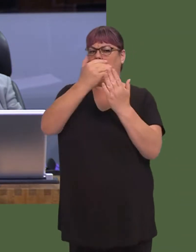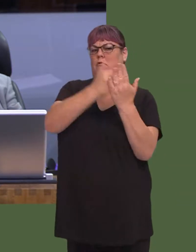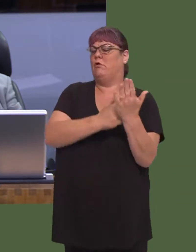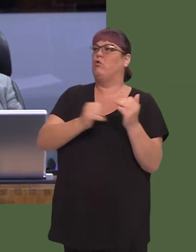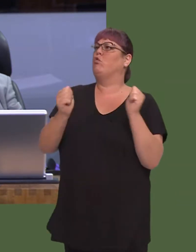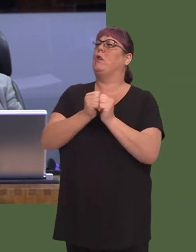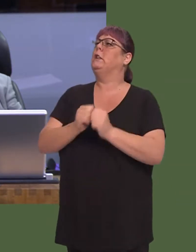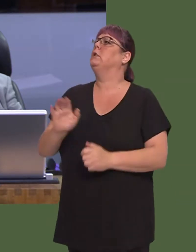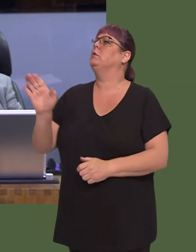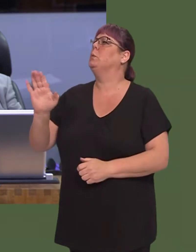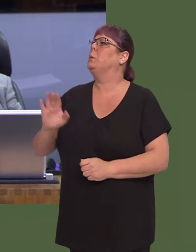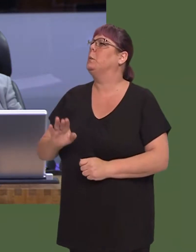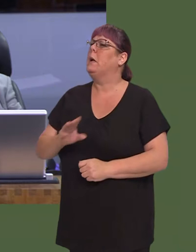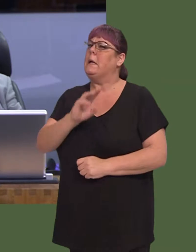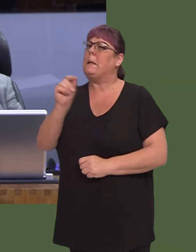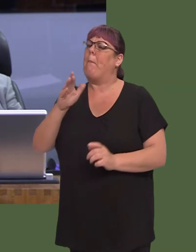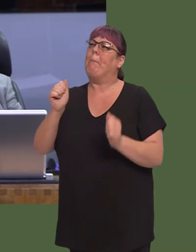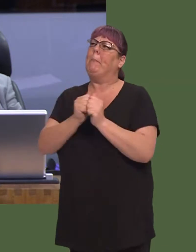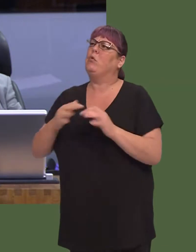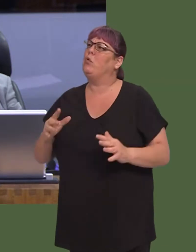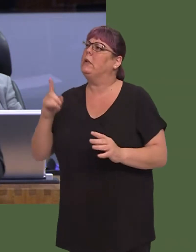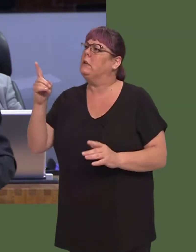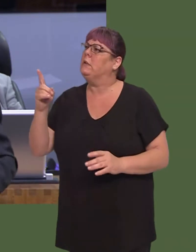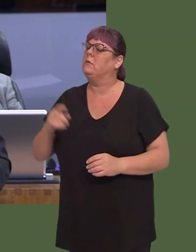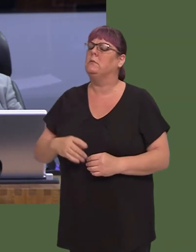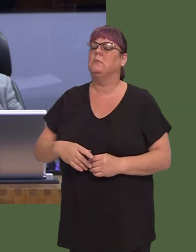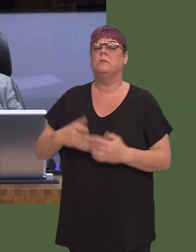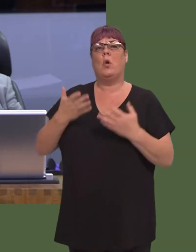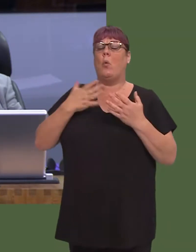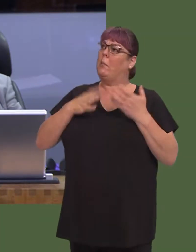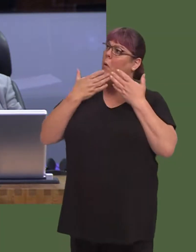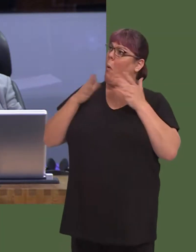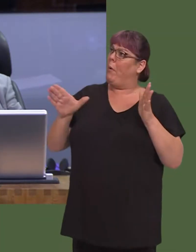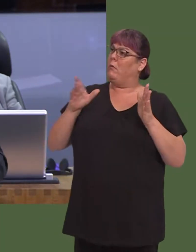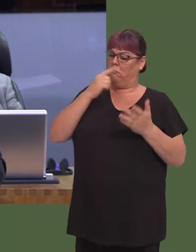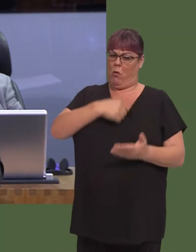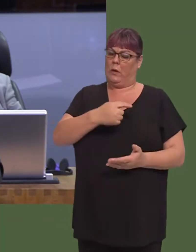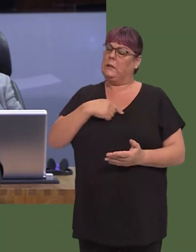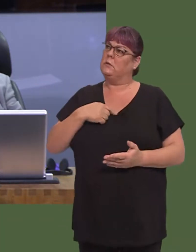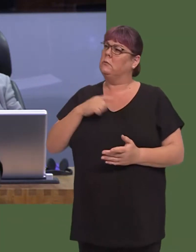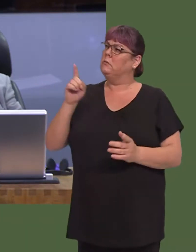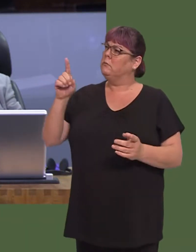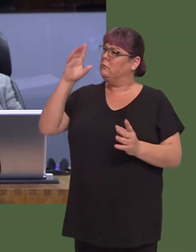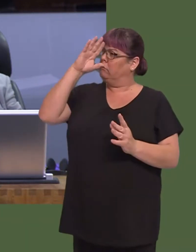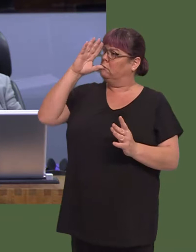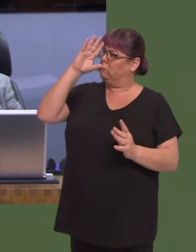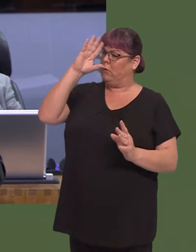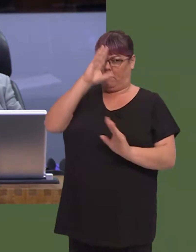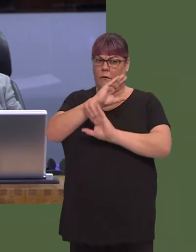it comes to free school meals, the offer we put on the table means £10 million more a